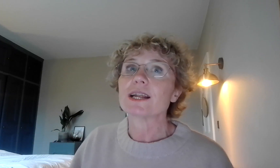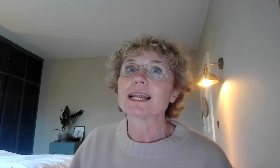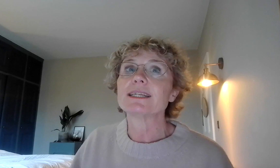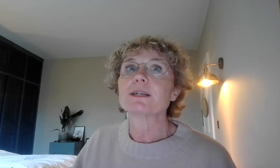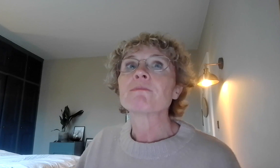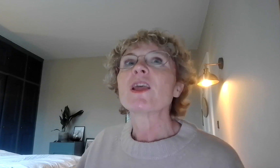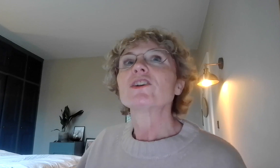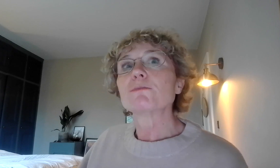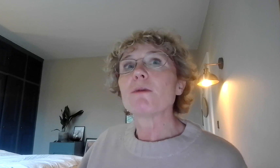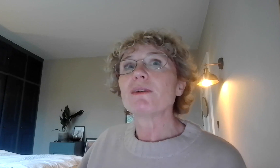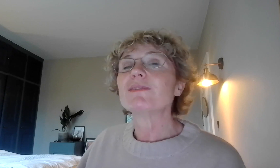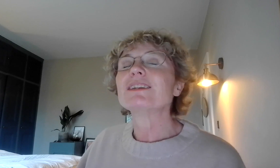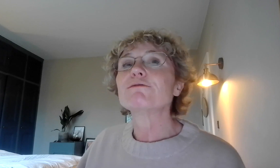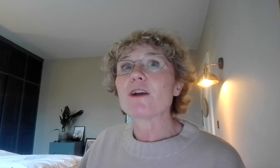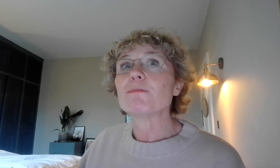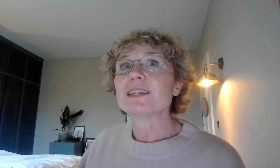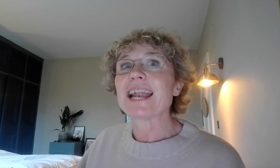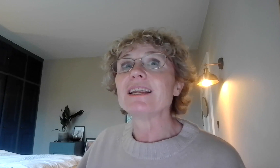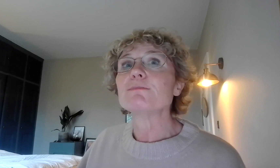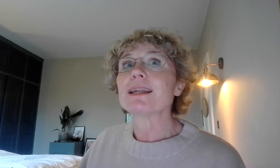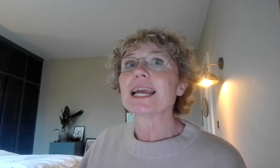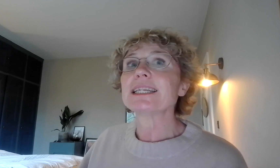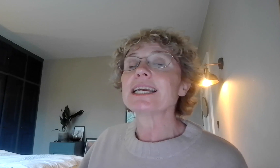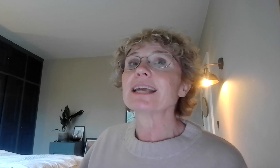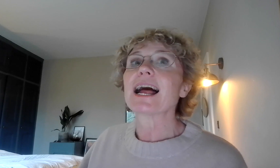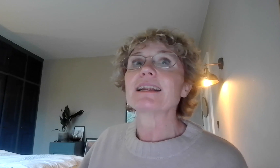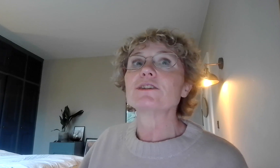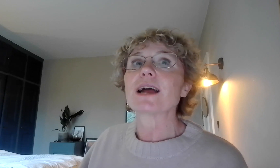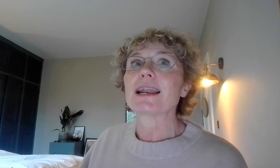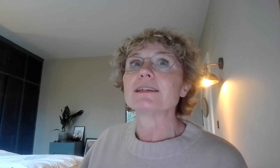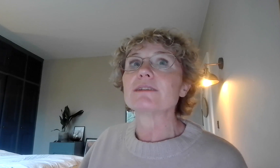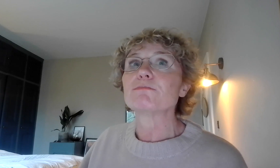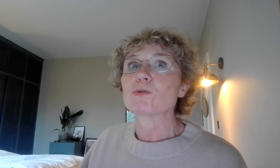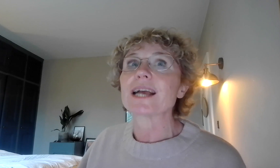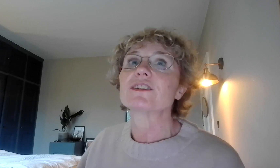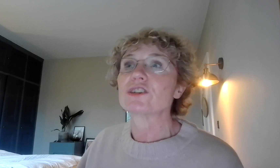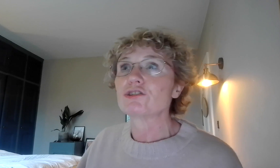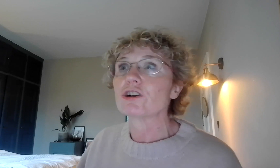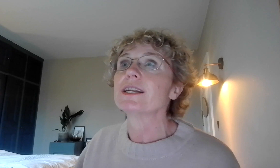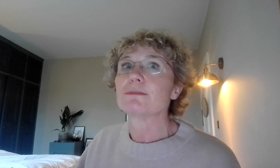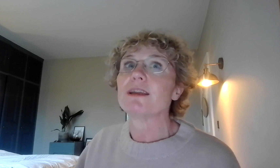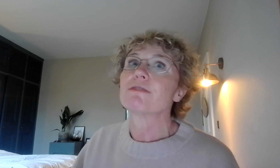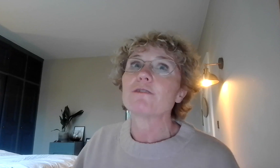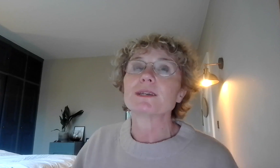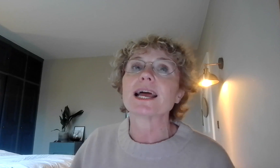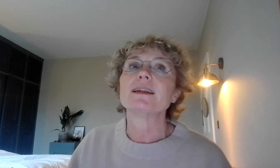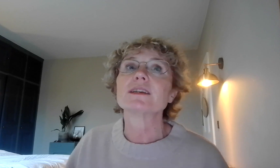translated. So, at the moment, 5% is mandated and broadcasters are struggling to meet 5%.